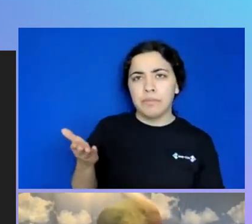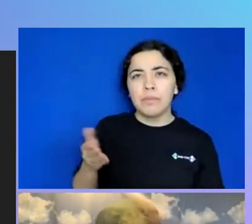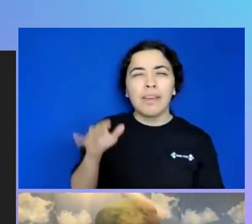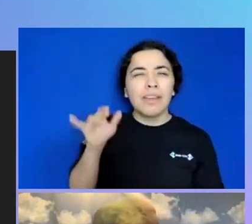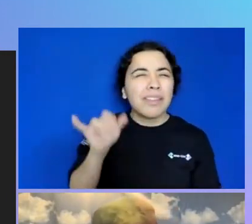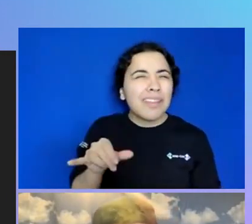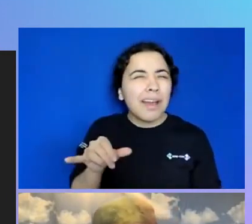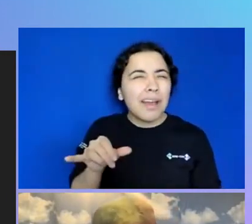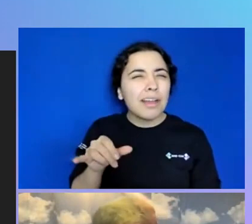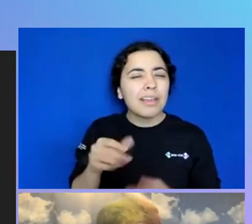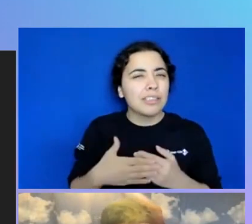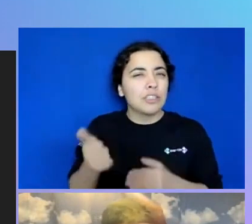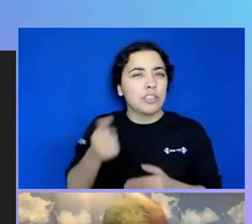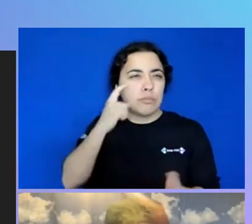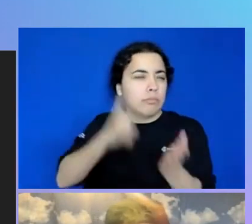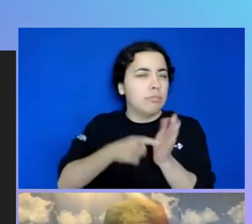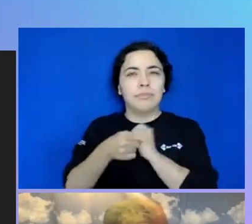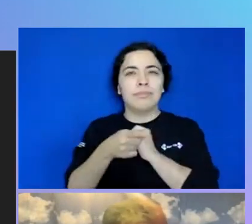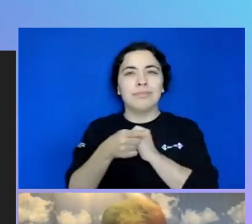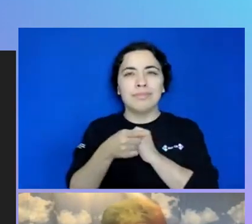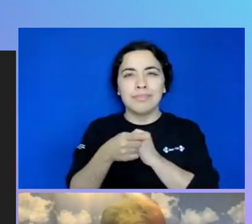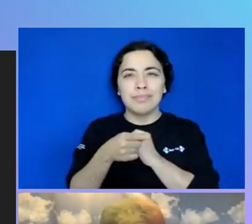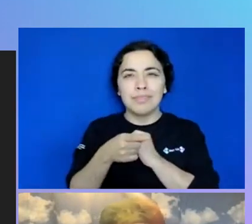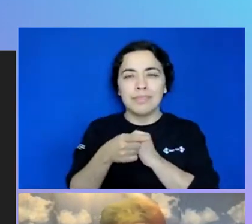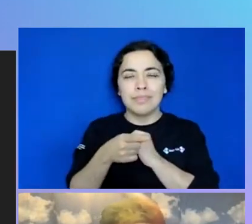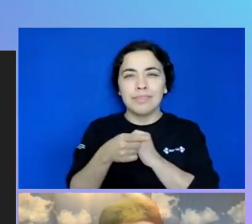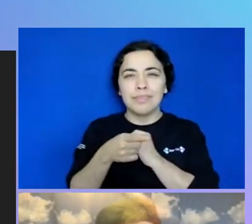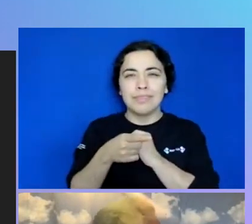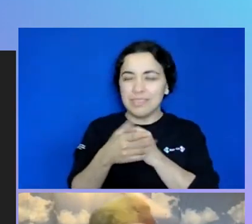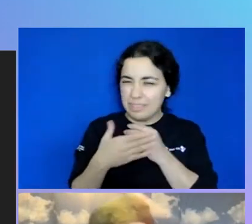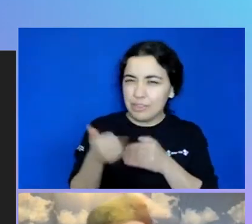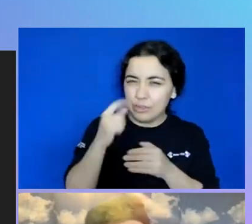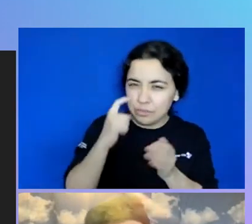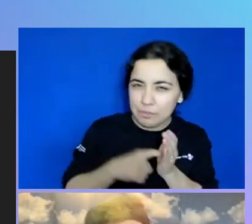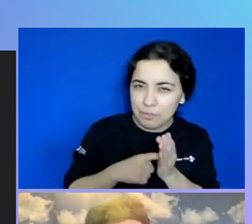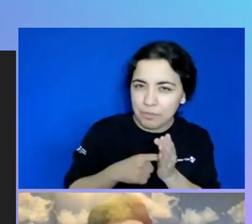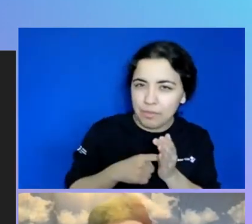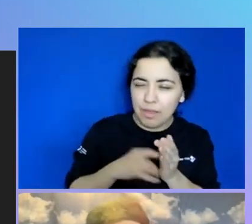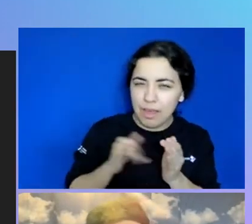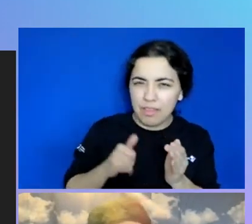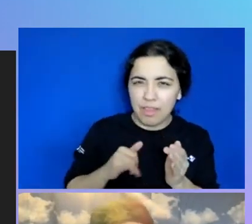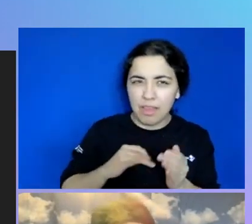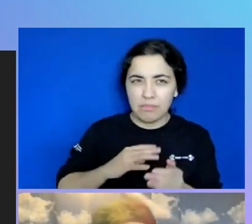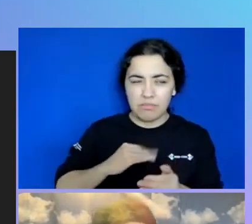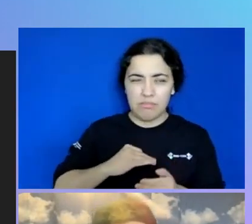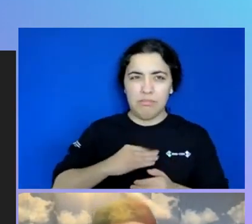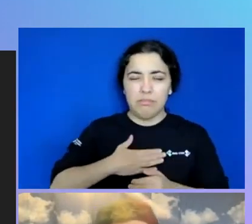little bit easier to spot. And uh, it's very hurtful usually.